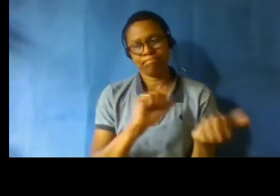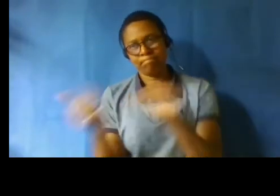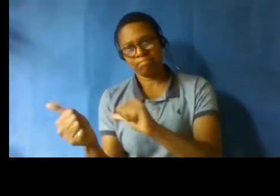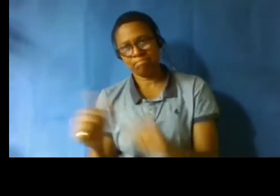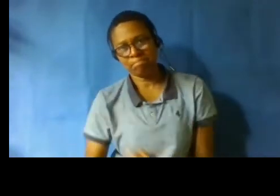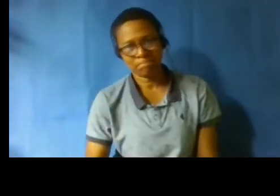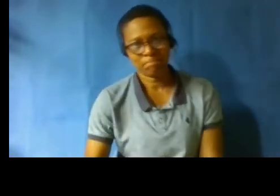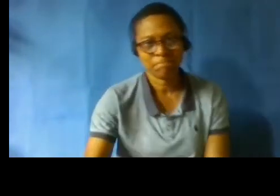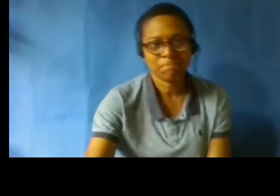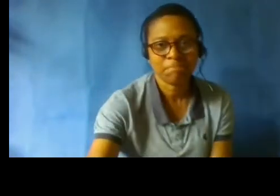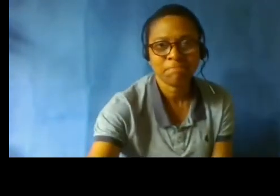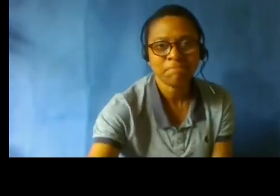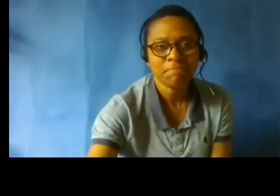you